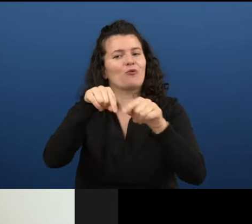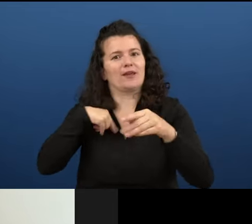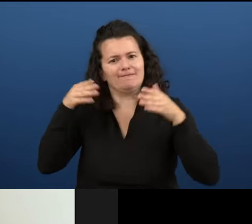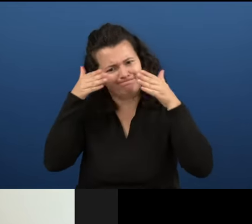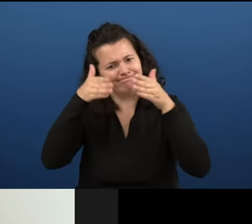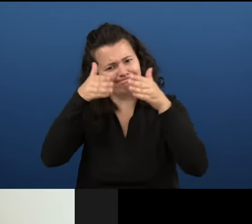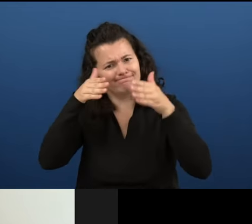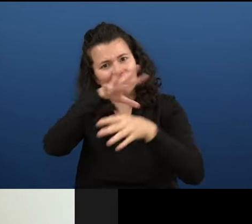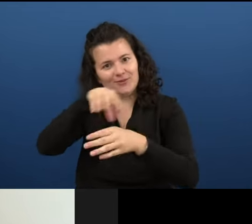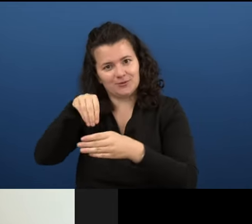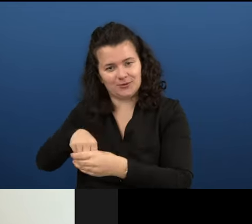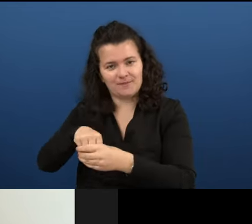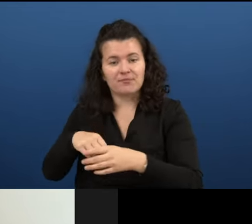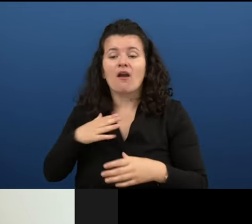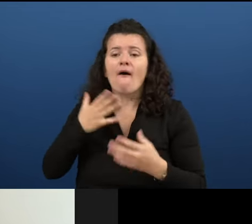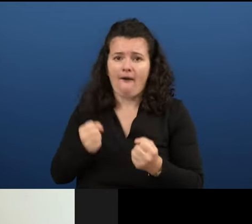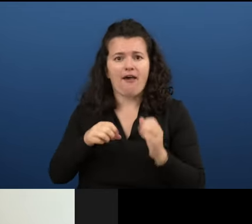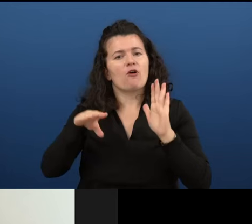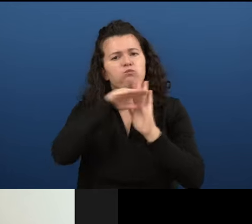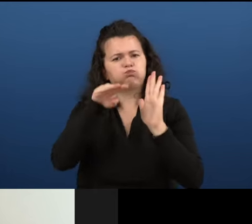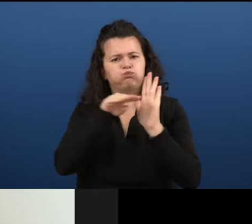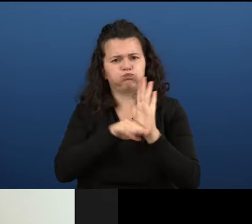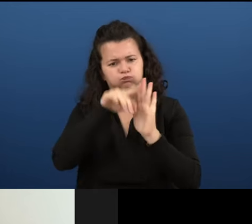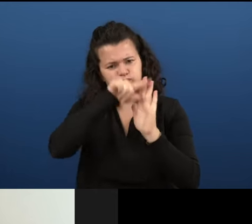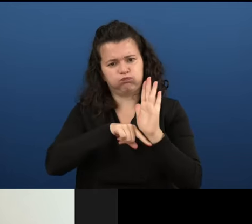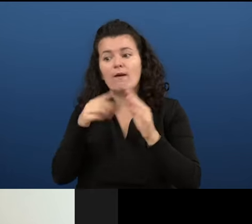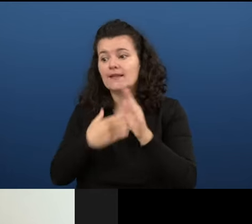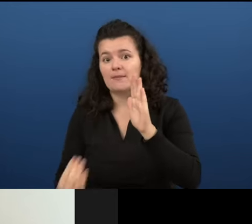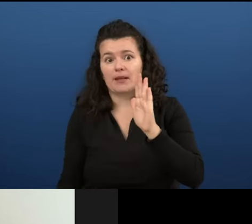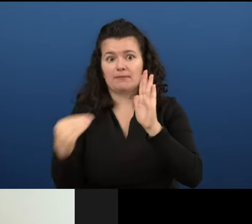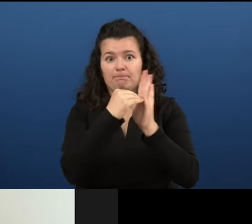and inclusion standard. 10:46:43 Our goal is to be a disability confident